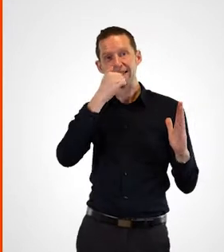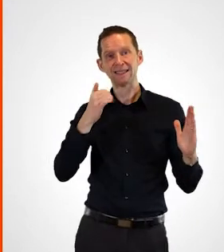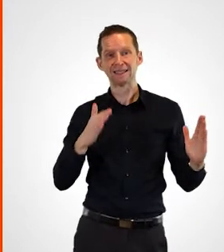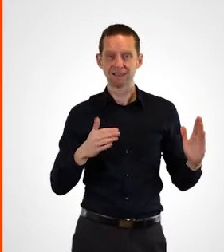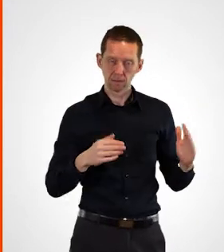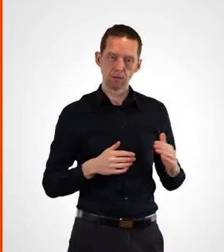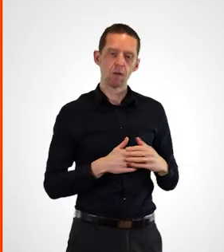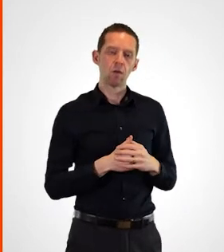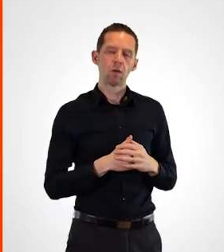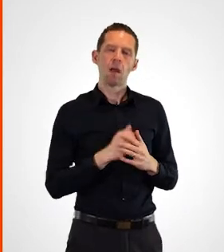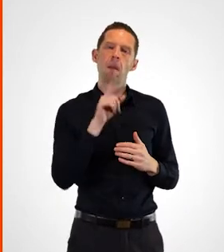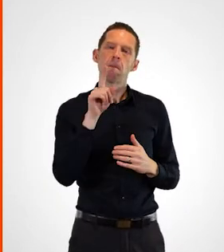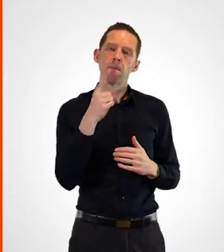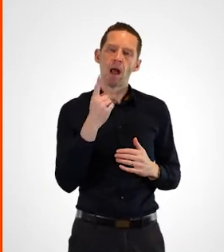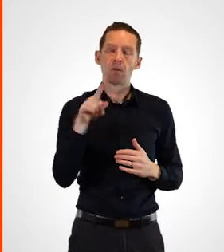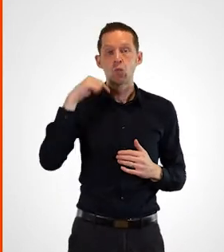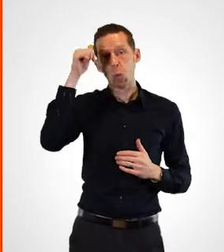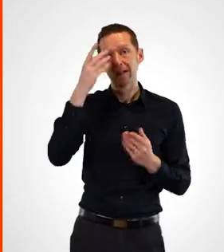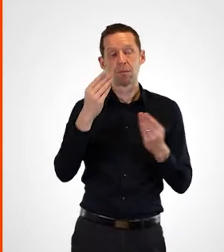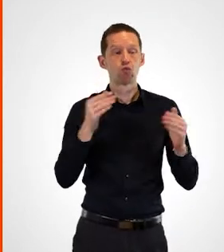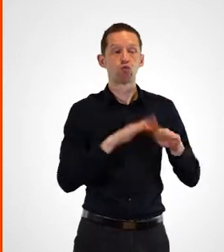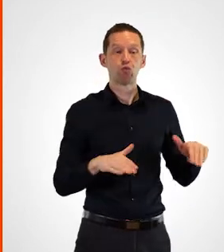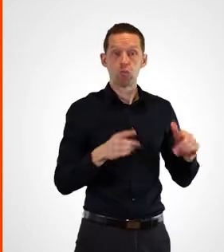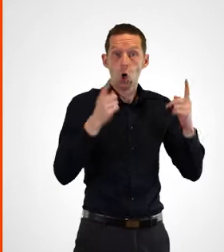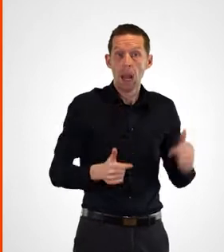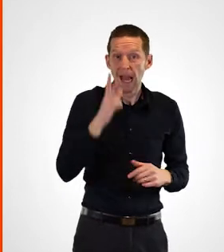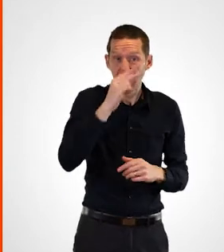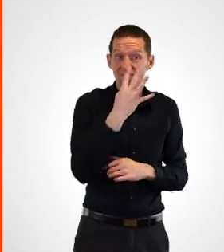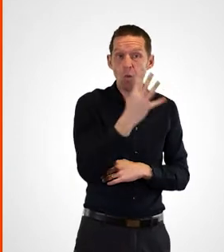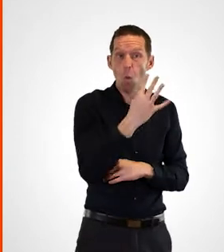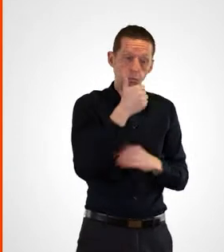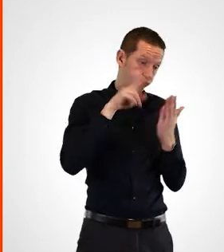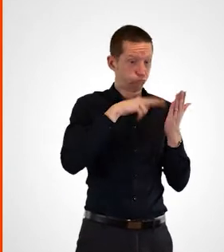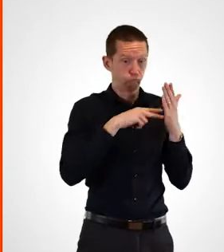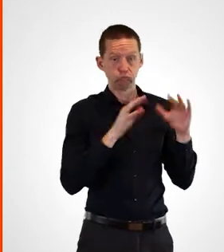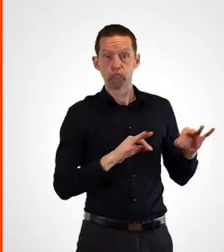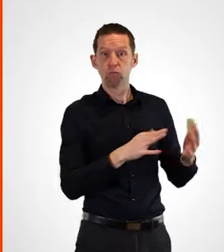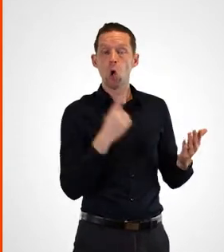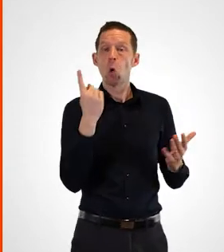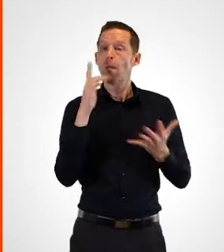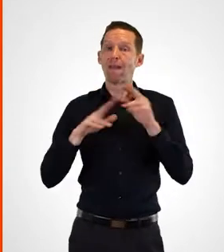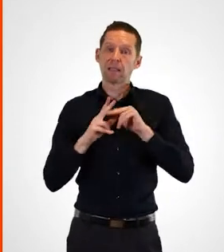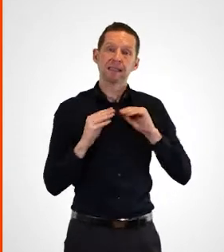But having said that, we know that some kids are reading as early as 4 - you know, those parents that trot their child out